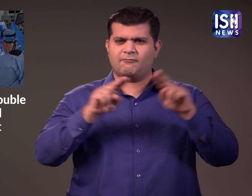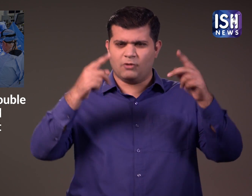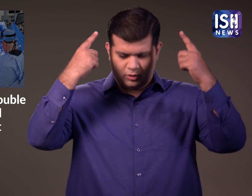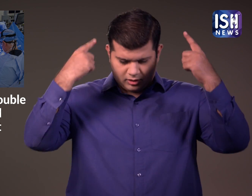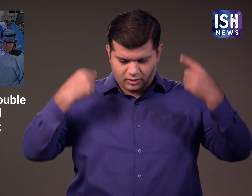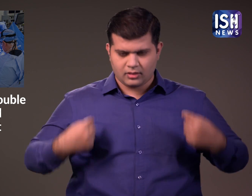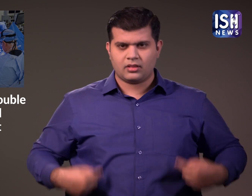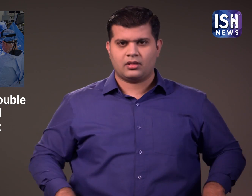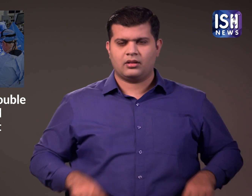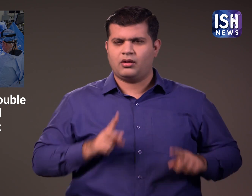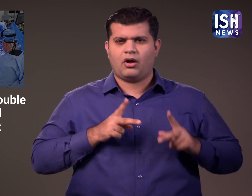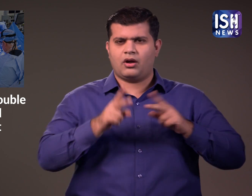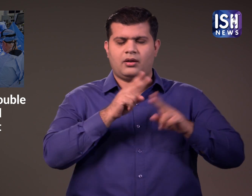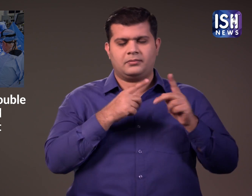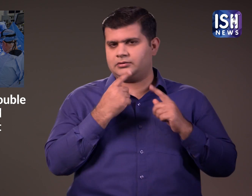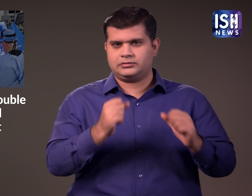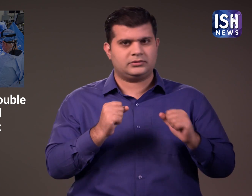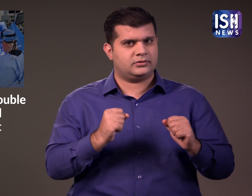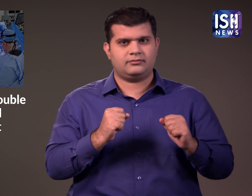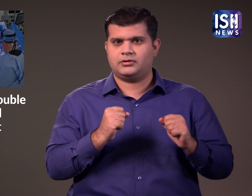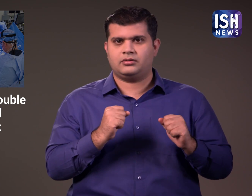as cancer has already spread across the body.